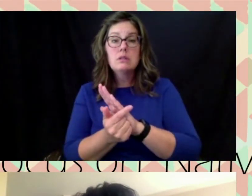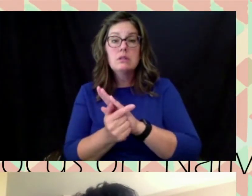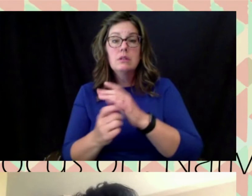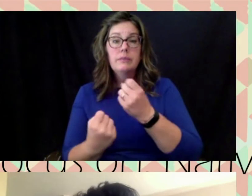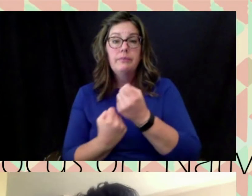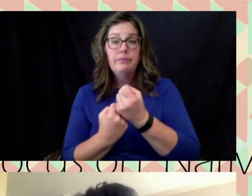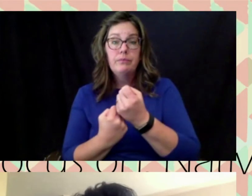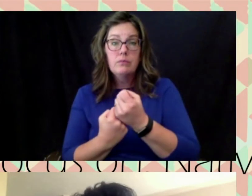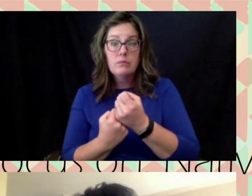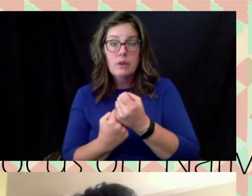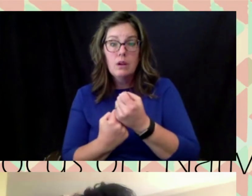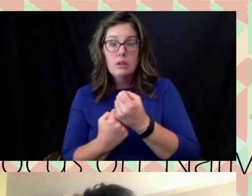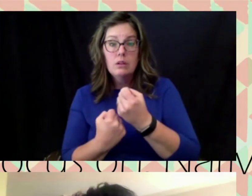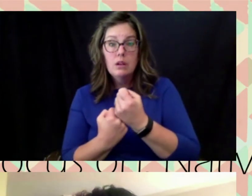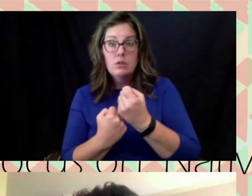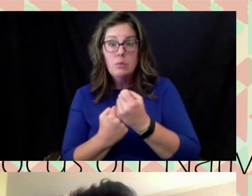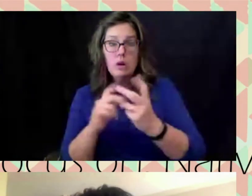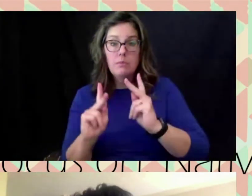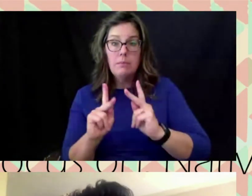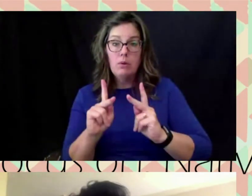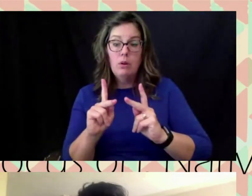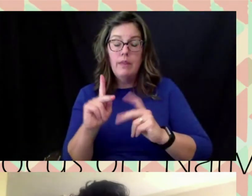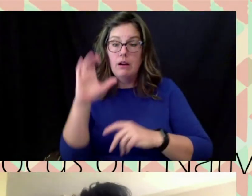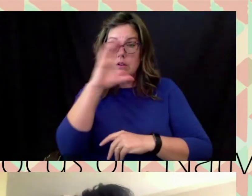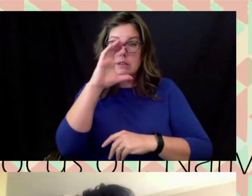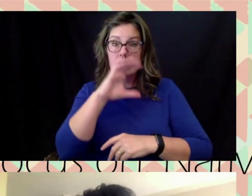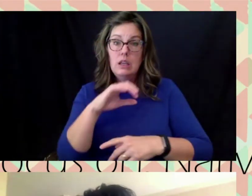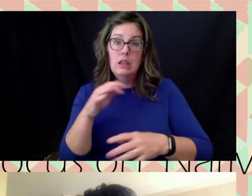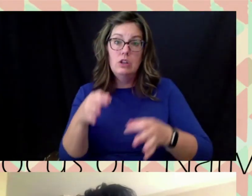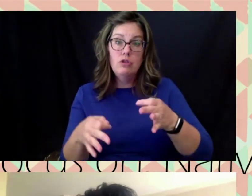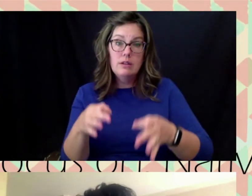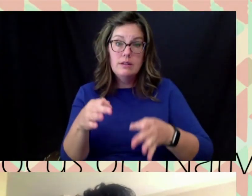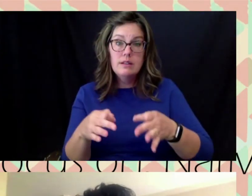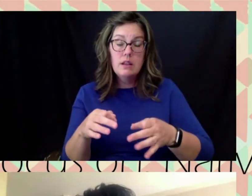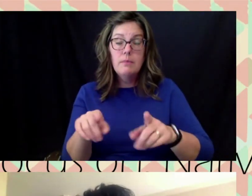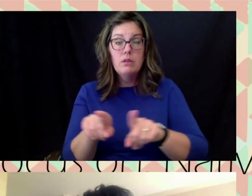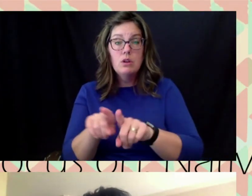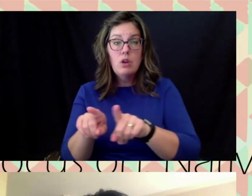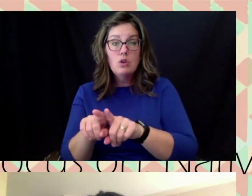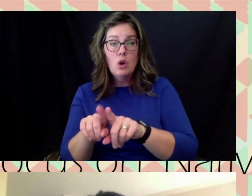seeking justice is one means but there's also there's so many different areas that we need